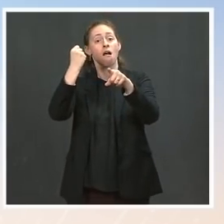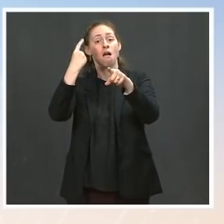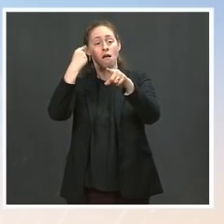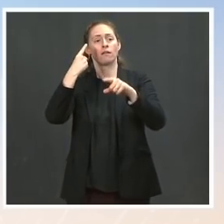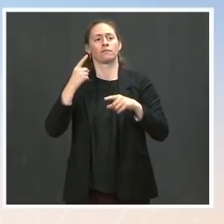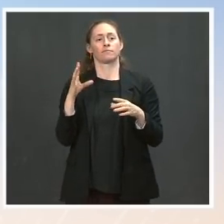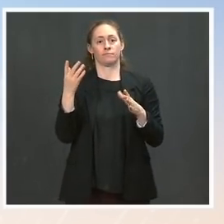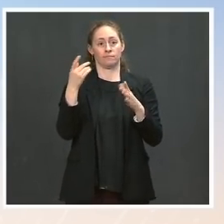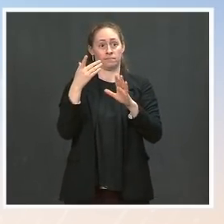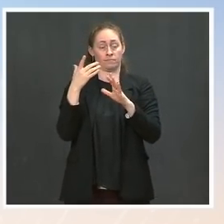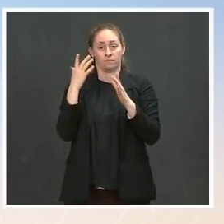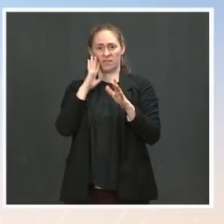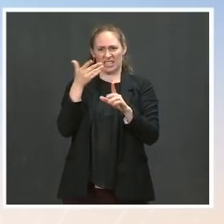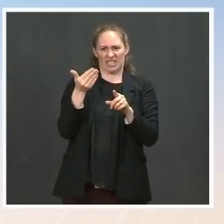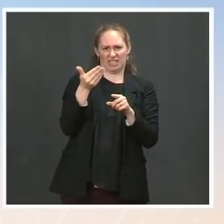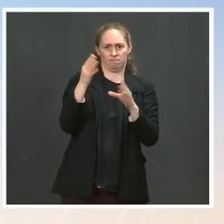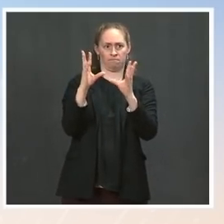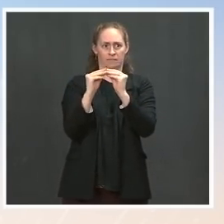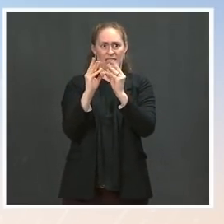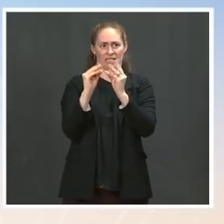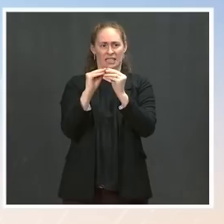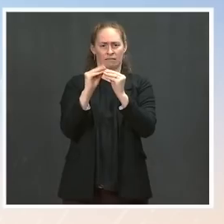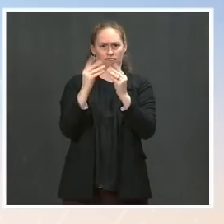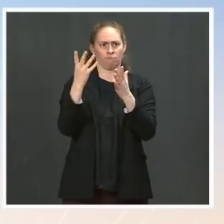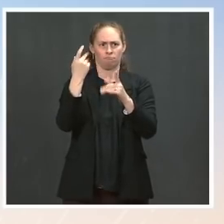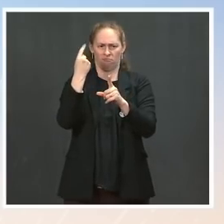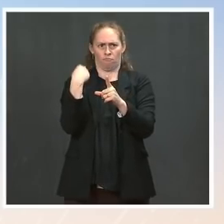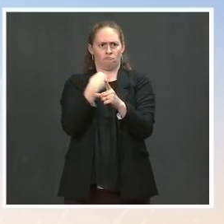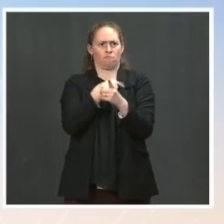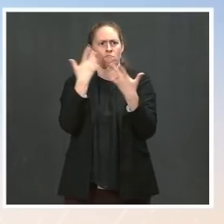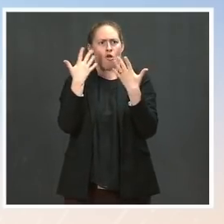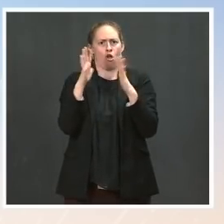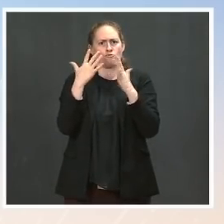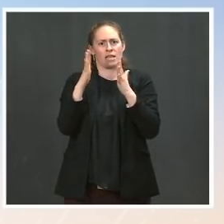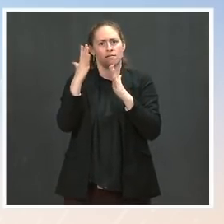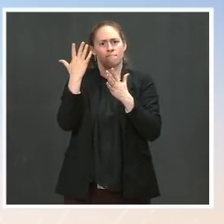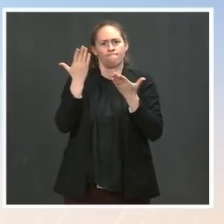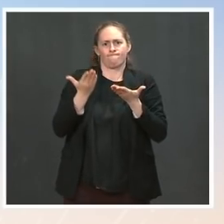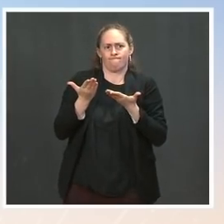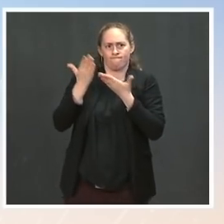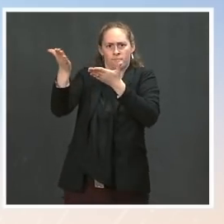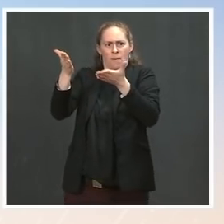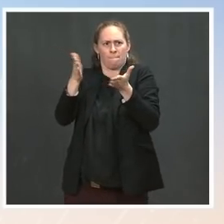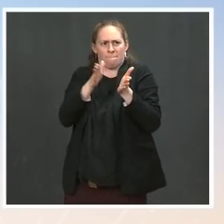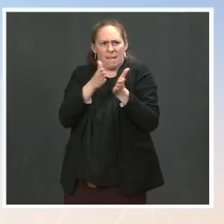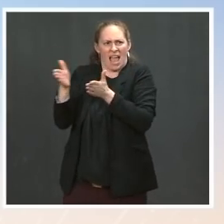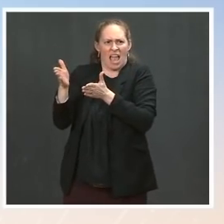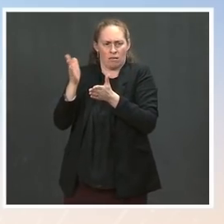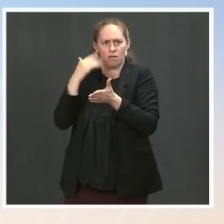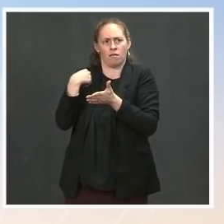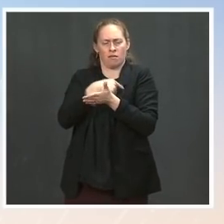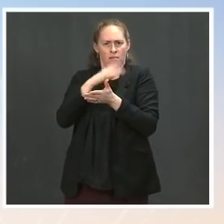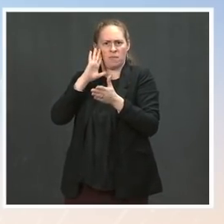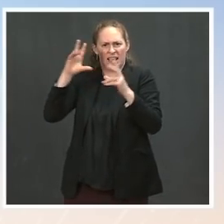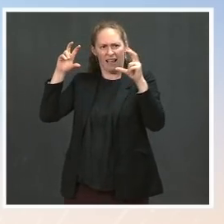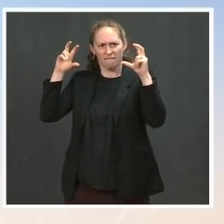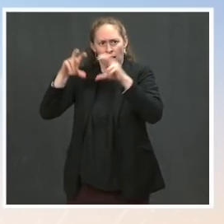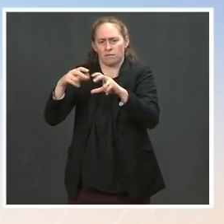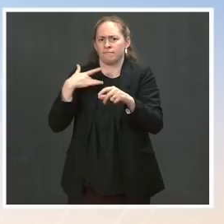I should say, we have also proposed major investments. That's something we feel the federal government could also do. We've proposed -- we've called on Congress